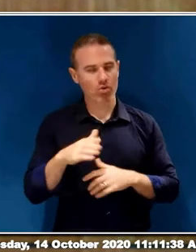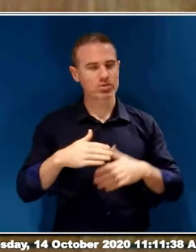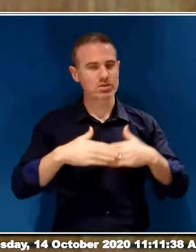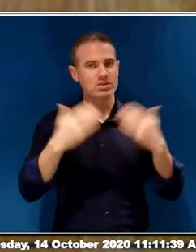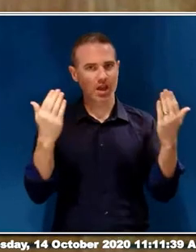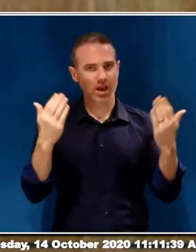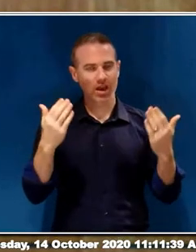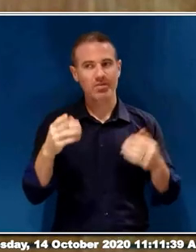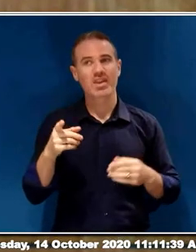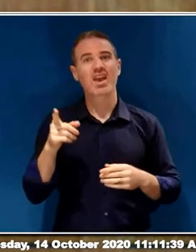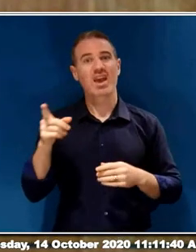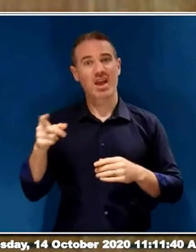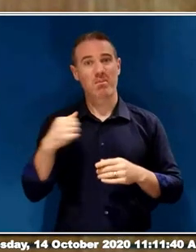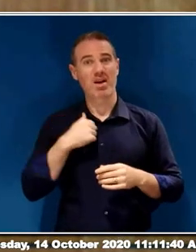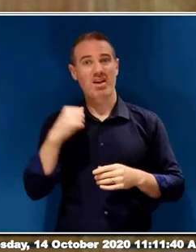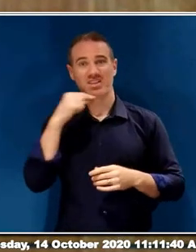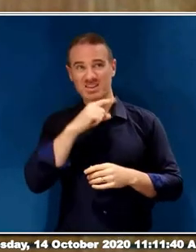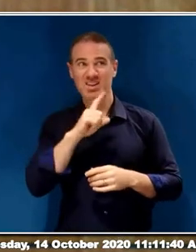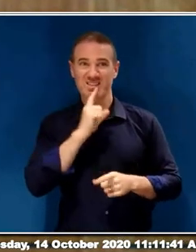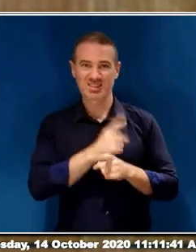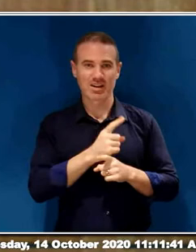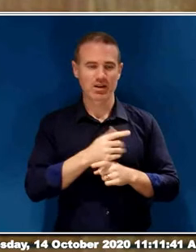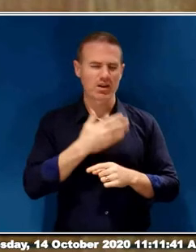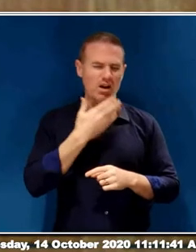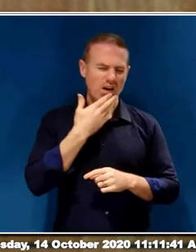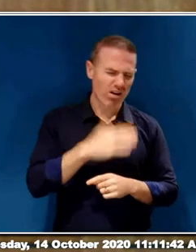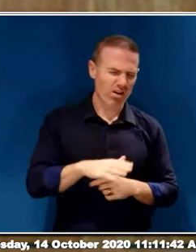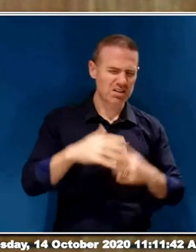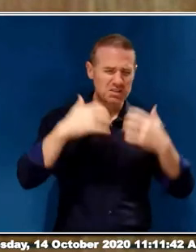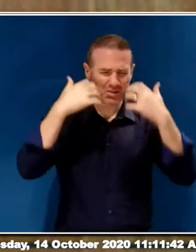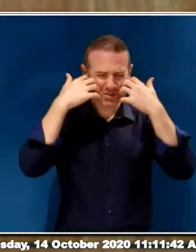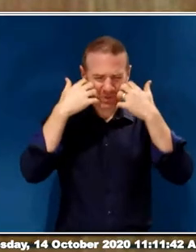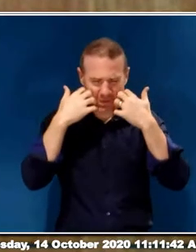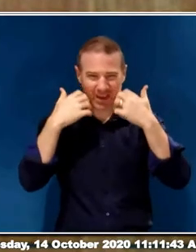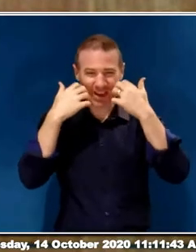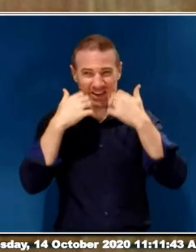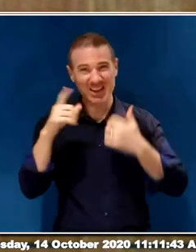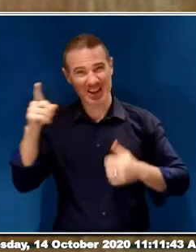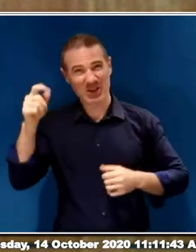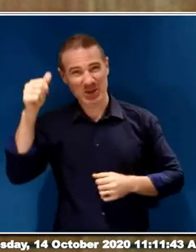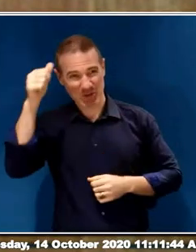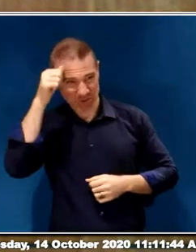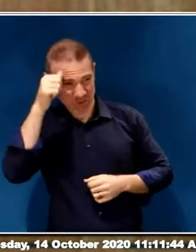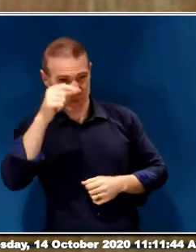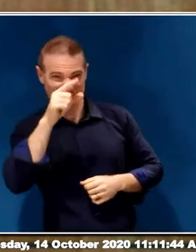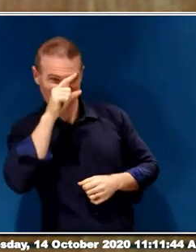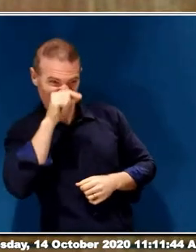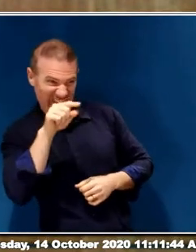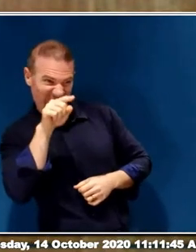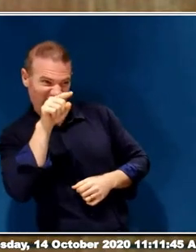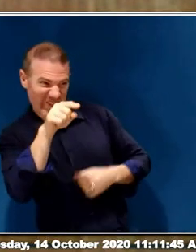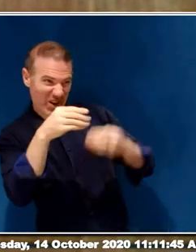he was sweating, he knew that he could get through that door into an internal kitchen which is where his feeding equipment was